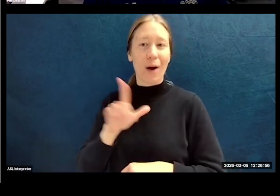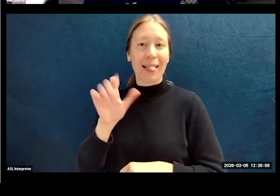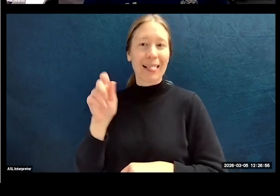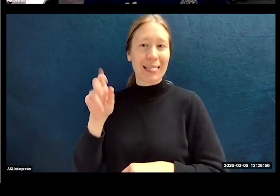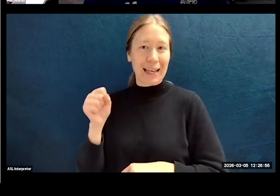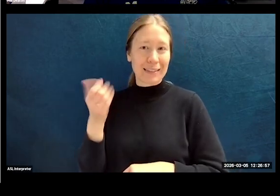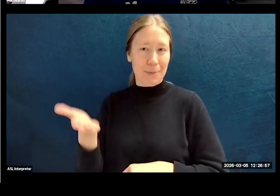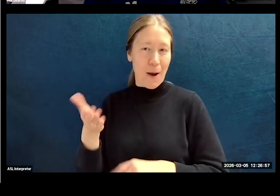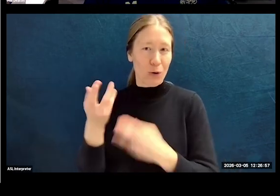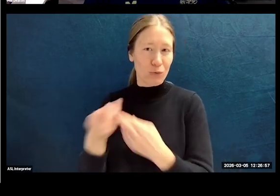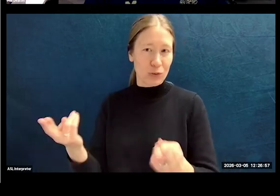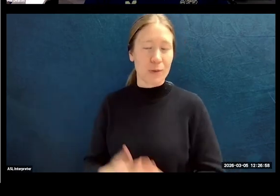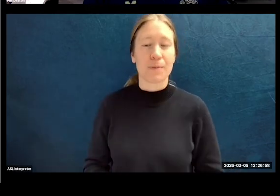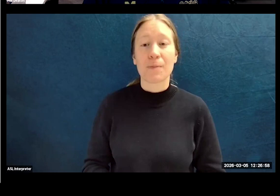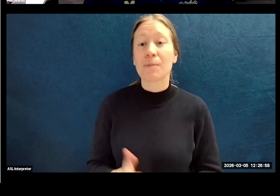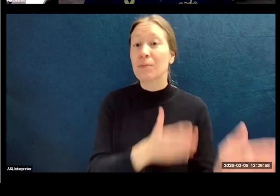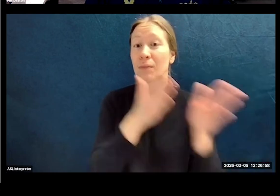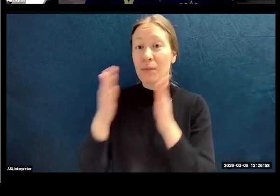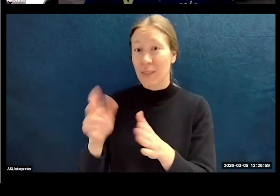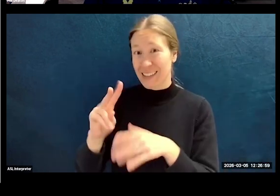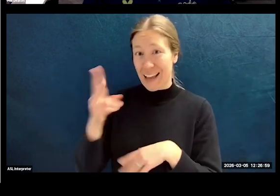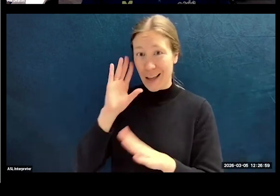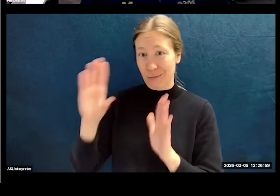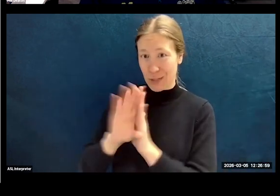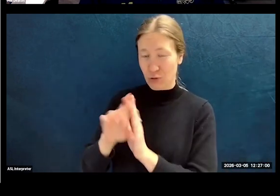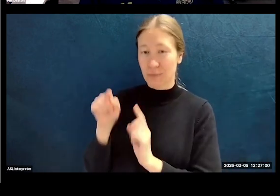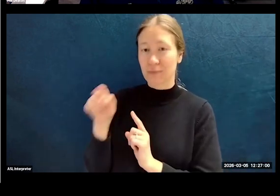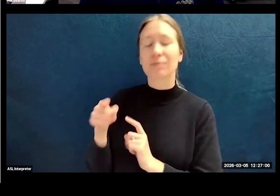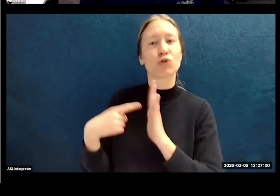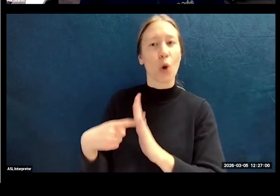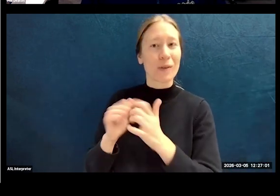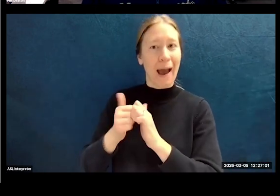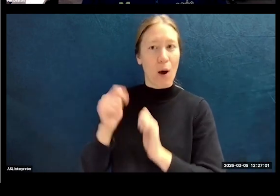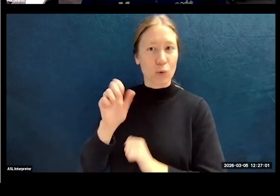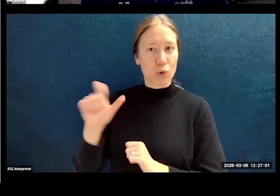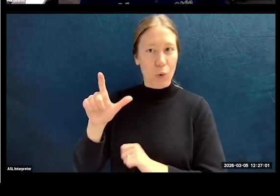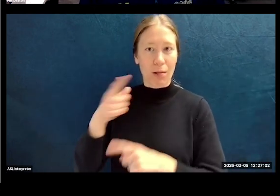The second screenshot actually demonstrates how this tool works. Essentially, you can use an eyedropper tool